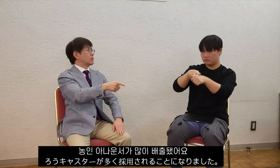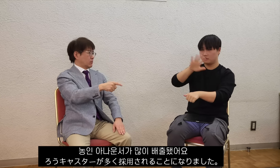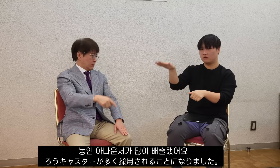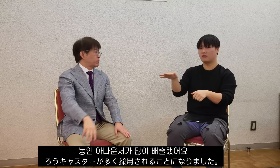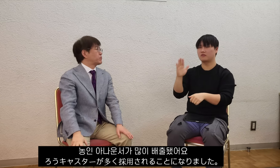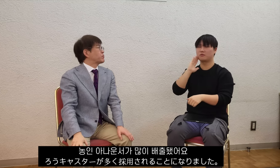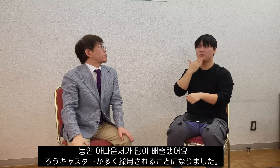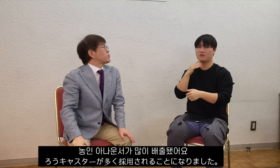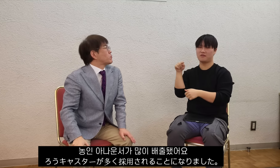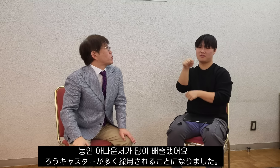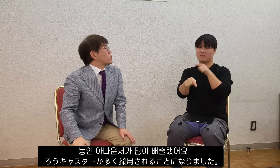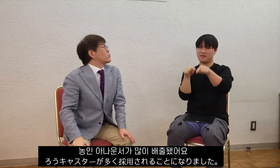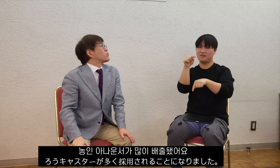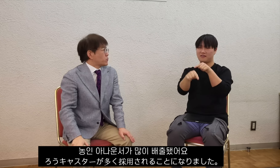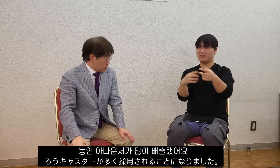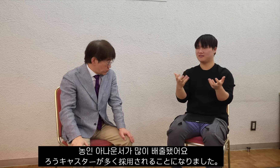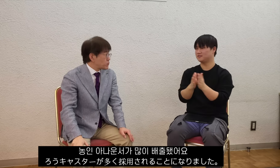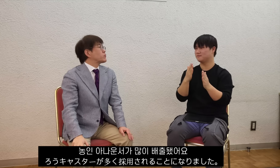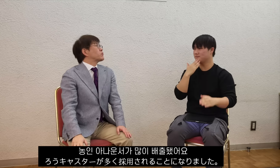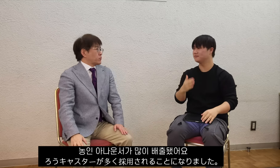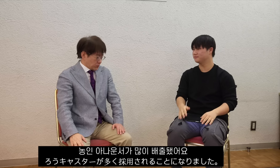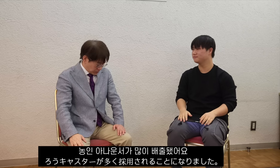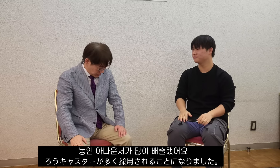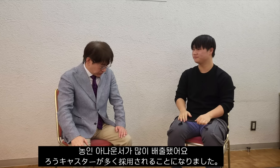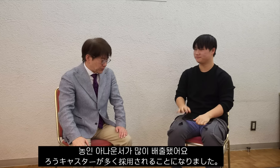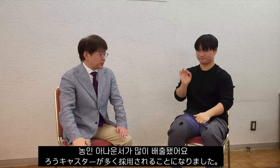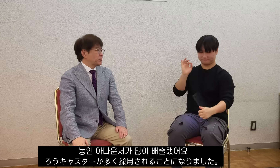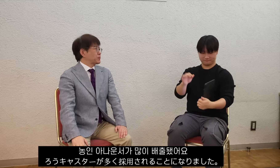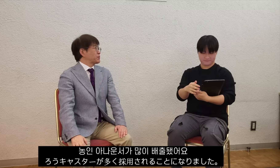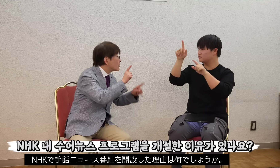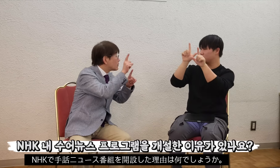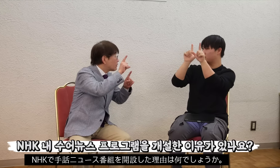many deaf announcers were produced.